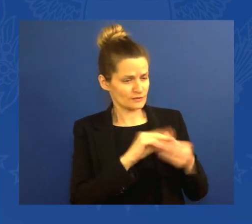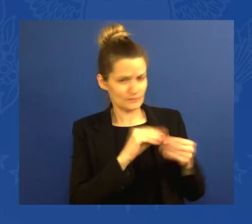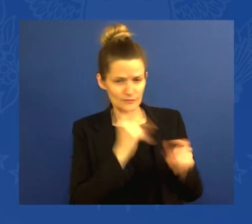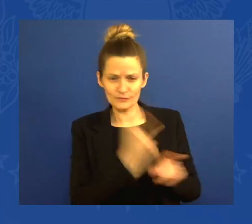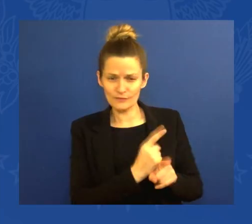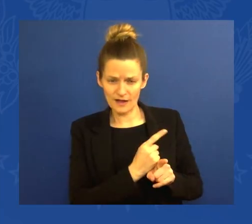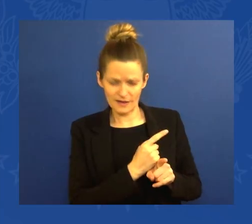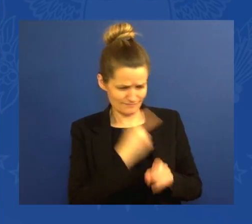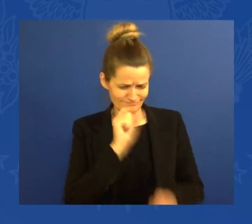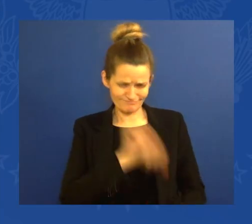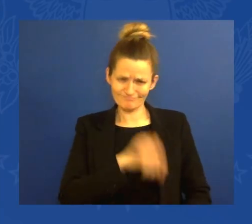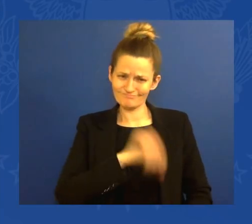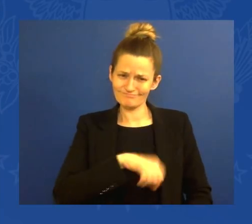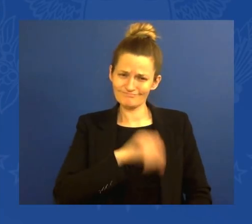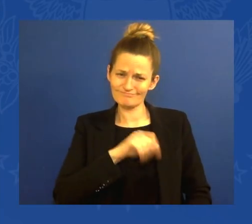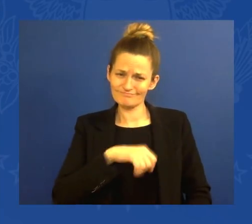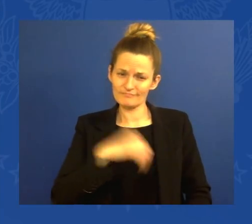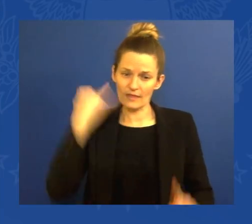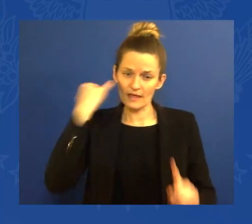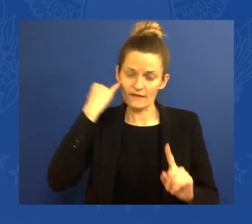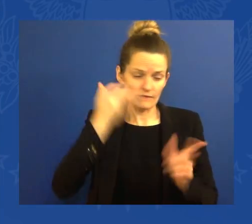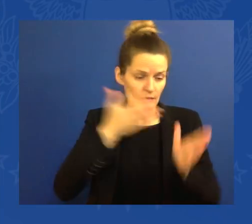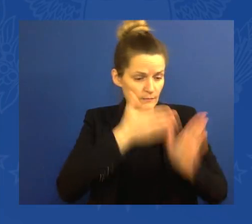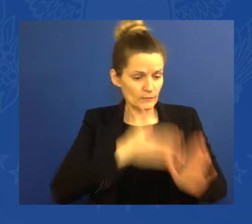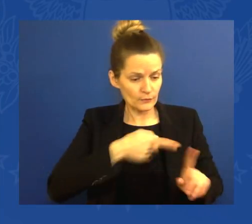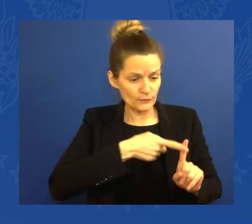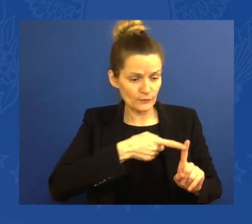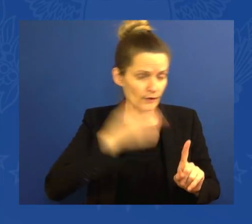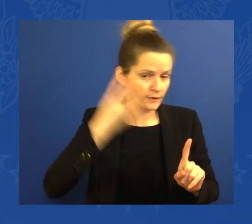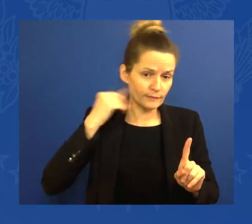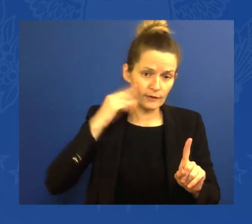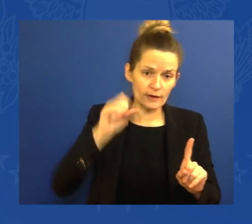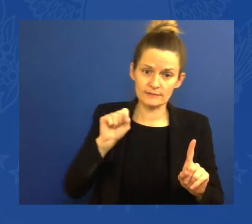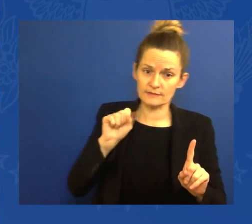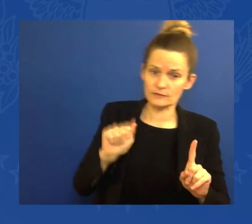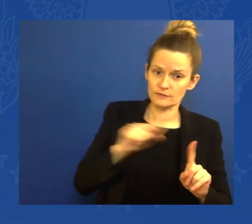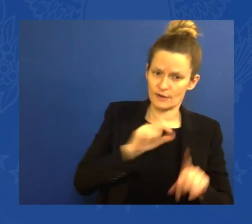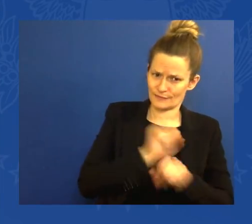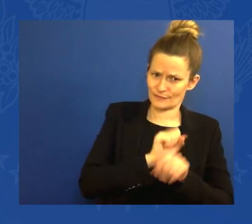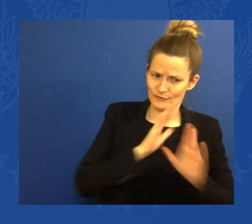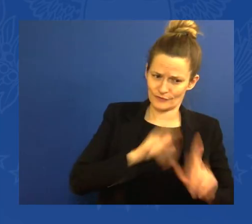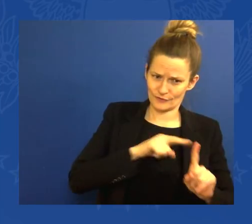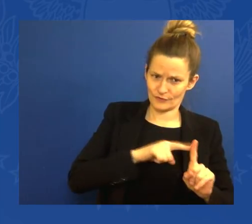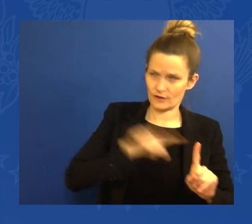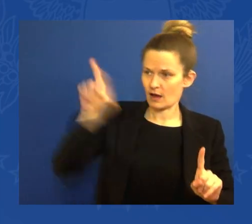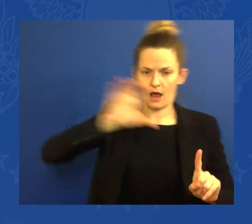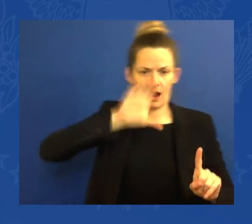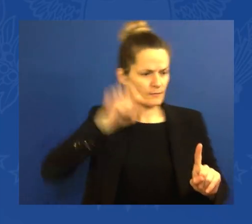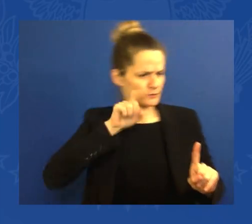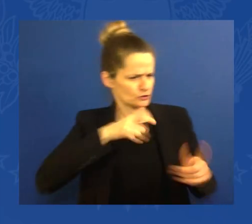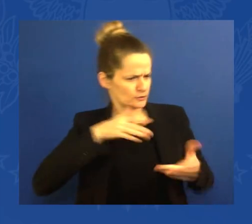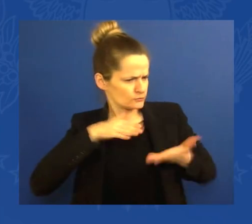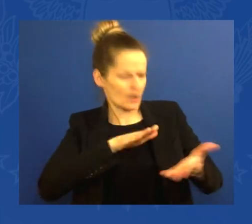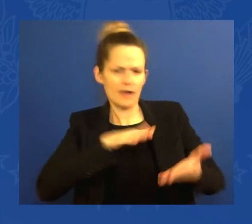it's in the employer's best interest to address it. Many times, an employer may not know. And to make sure it never happens again,